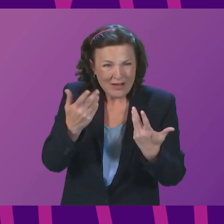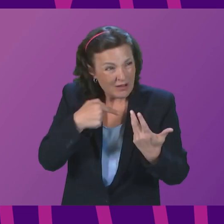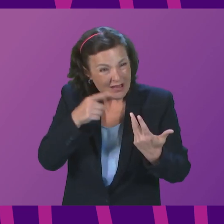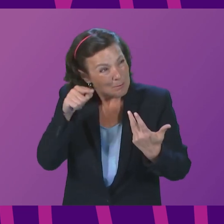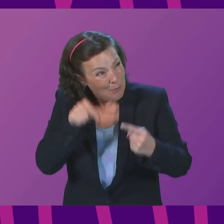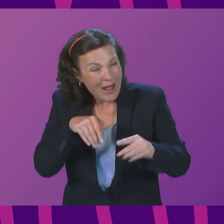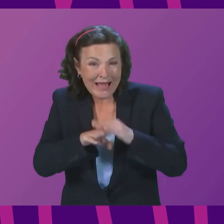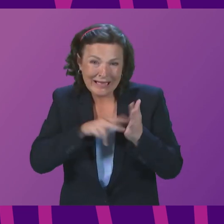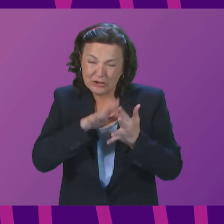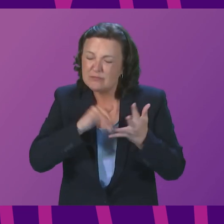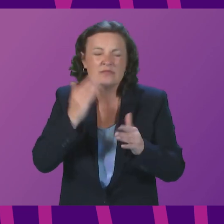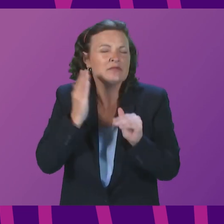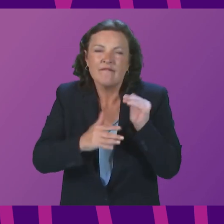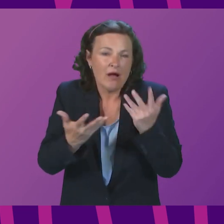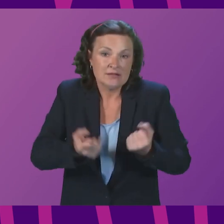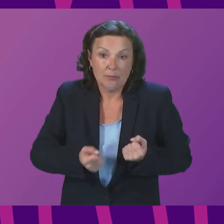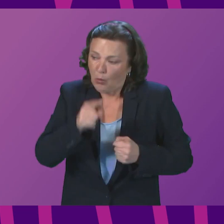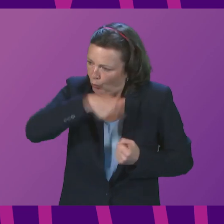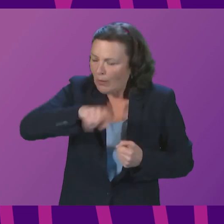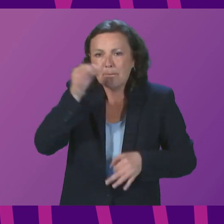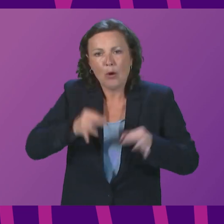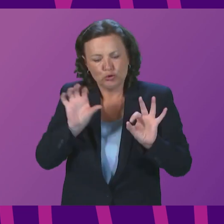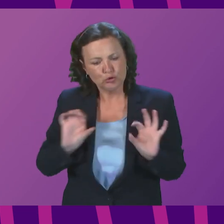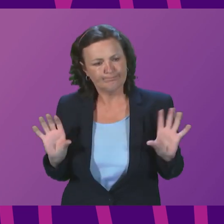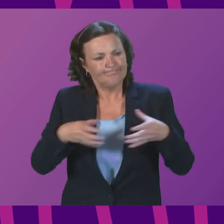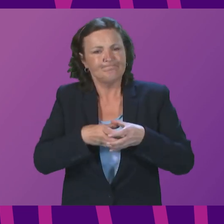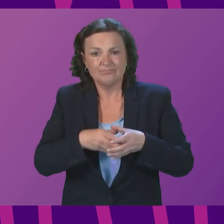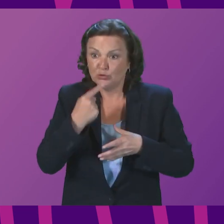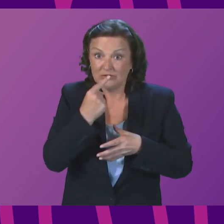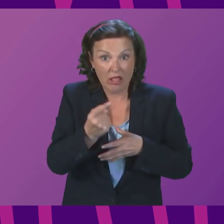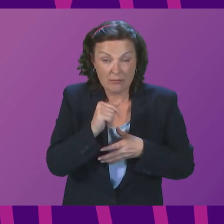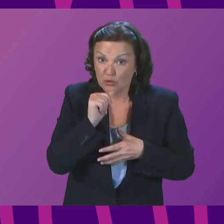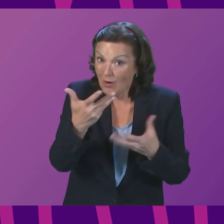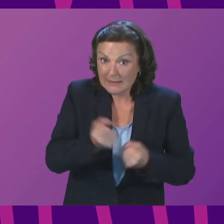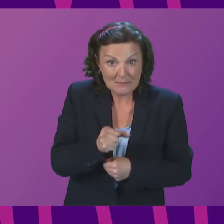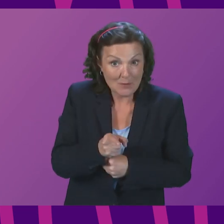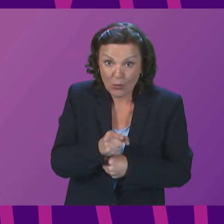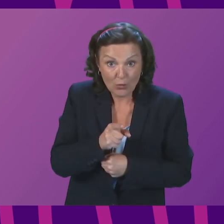As politicians, we should unite to send that message loudly and clearly.